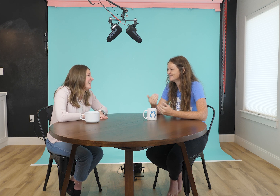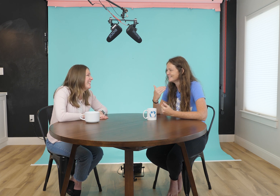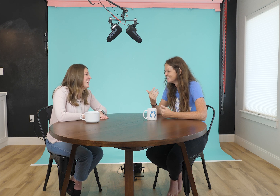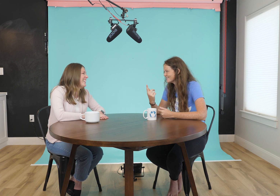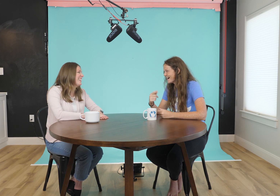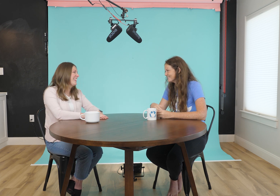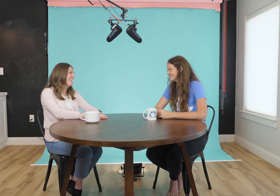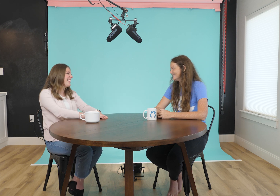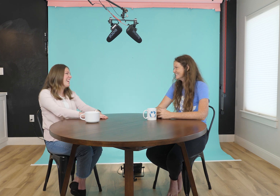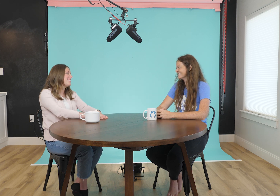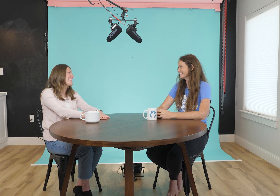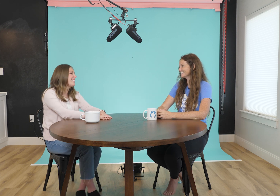Thank you for having me here.